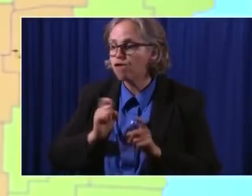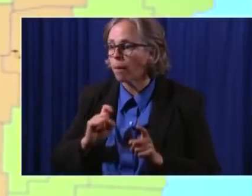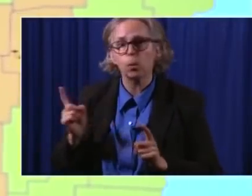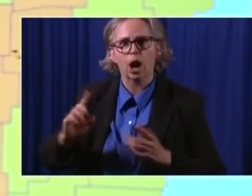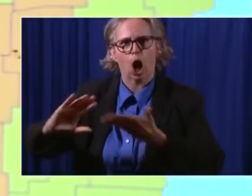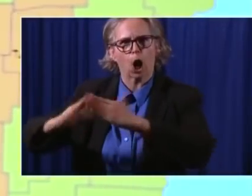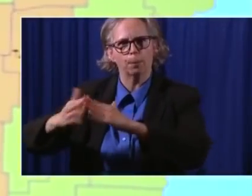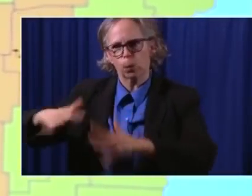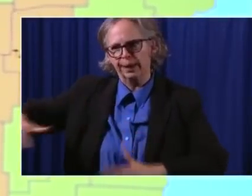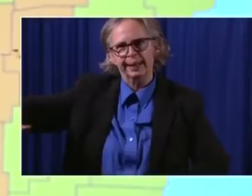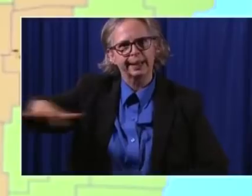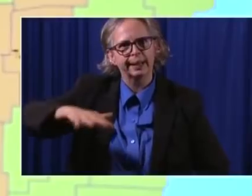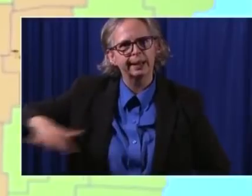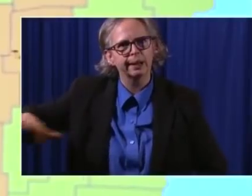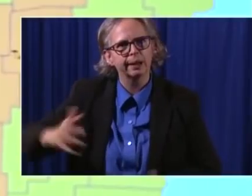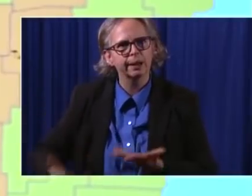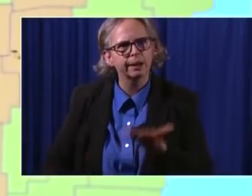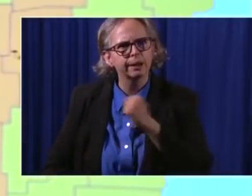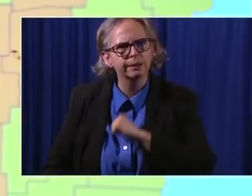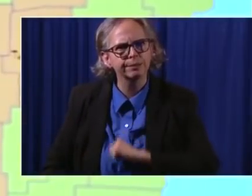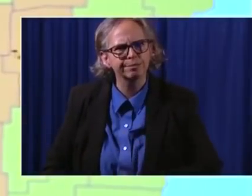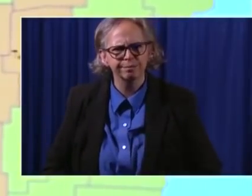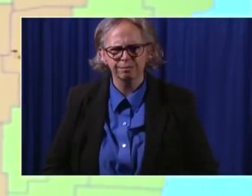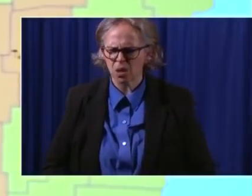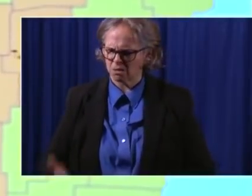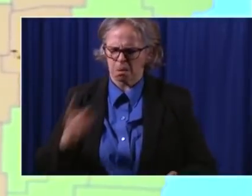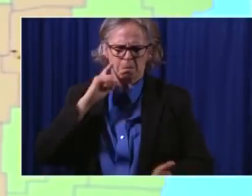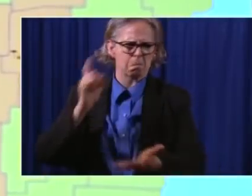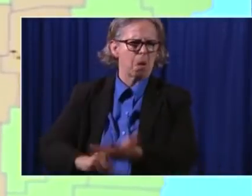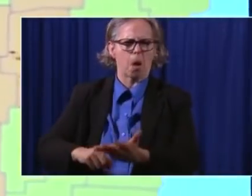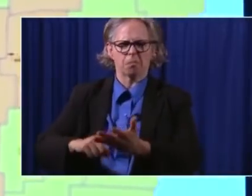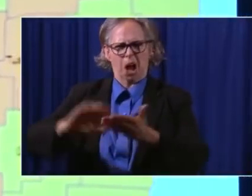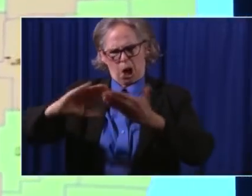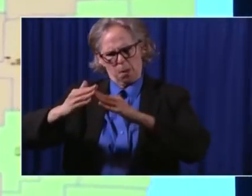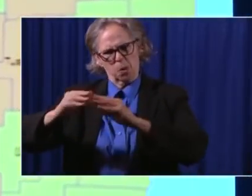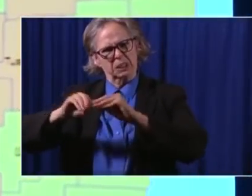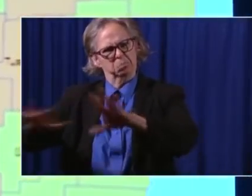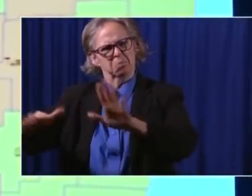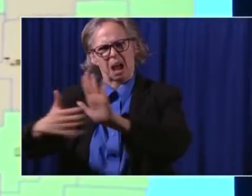TERM CARE FACILITIES ALMOST 3/4 OF THE CASES HAVE COME FROM OUTSIDE CONGREGATE SETTINGS.